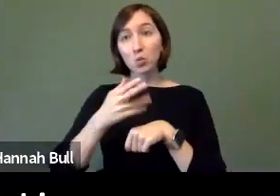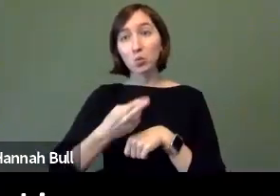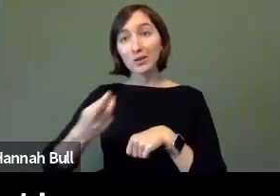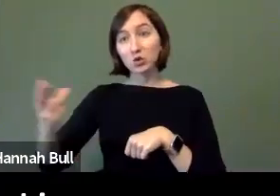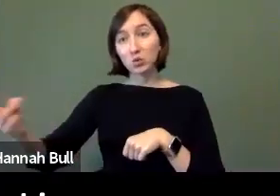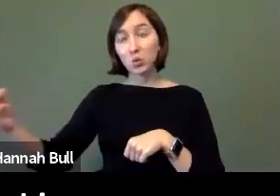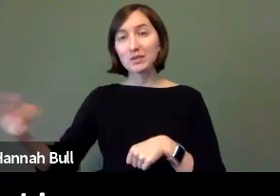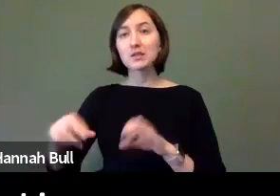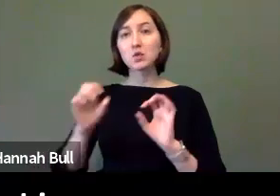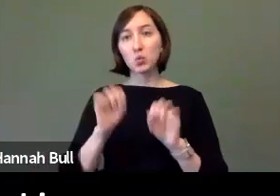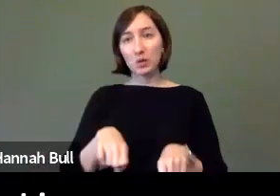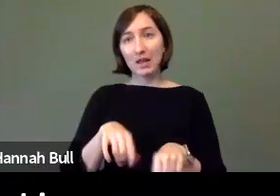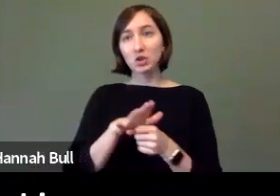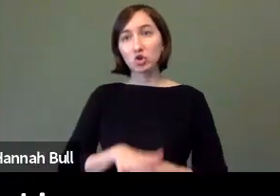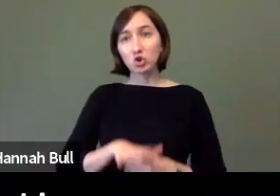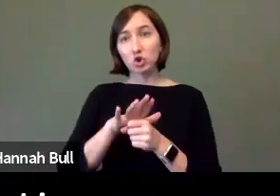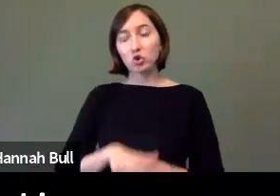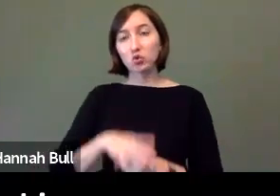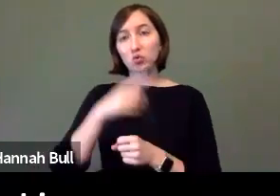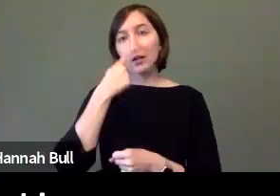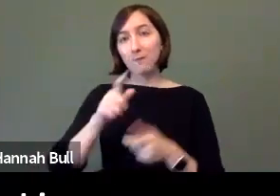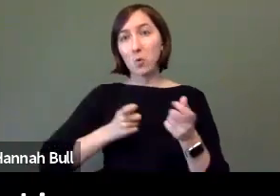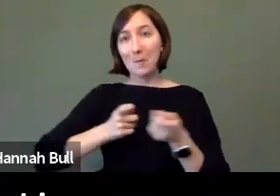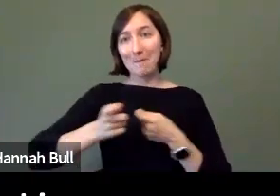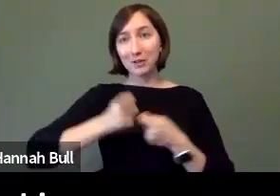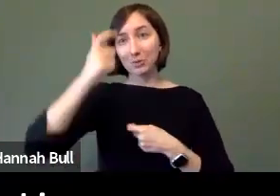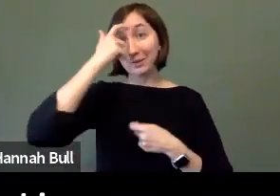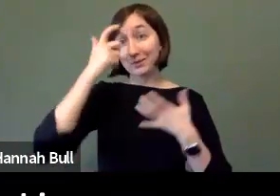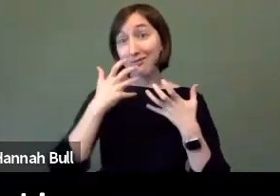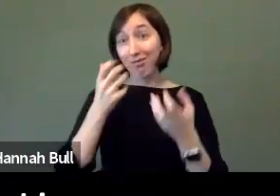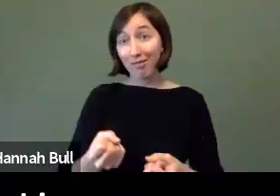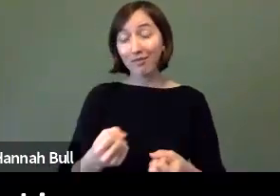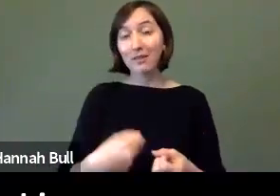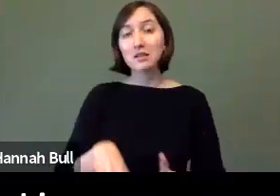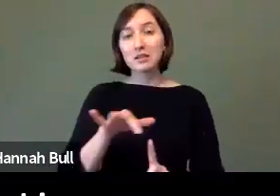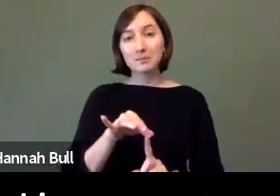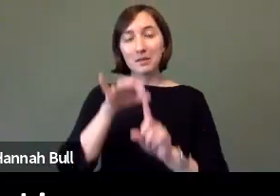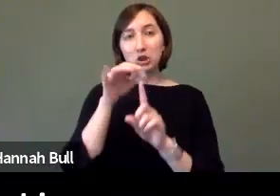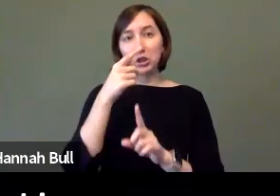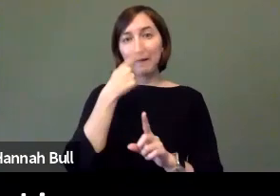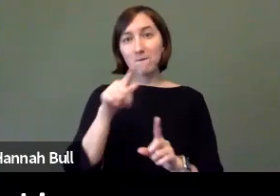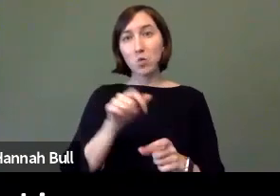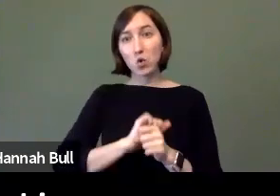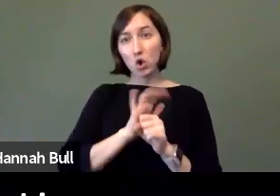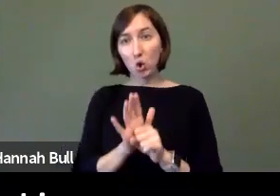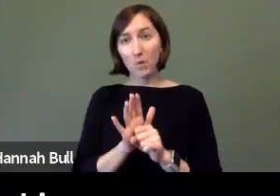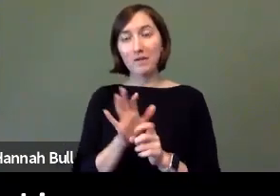for stress management, mental health, especially COVID-19 specific resources.